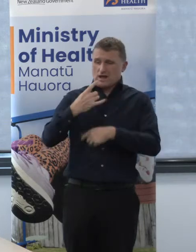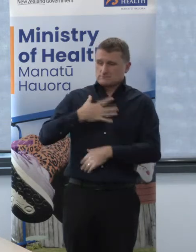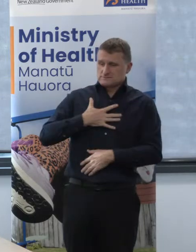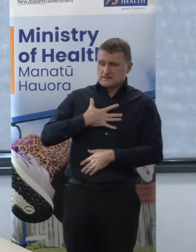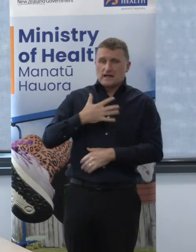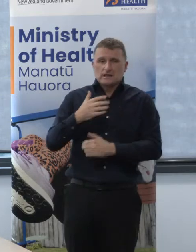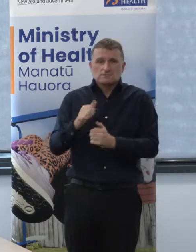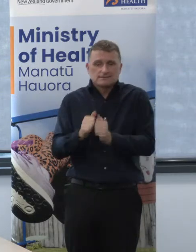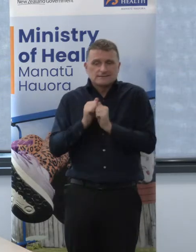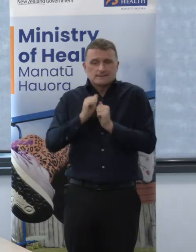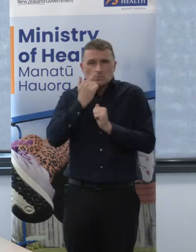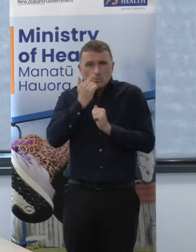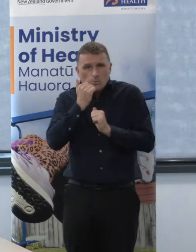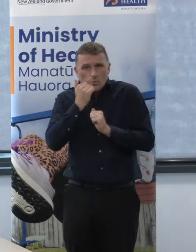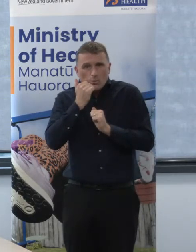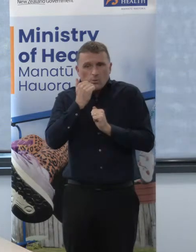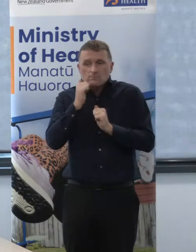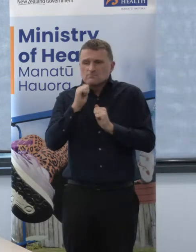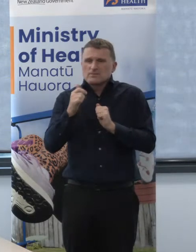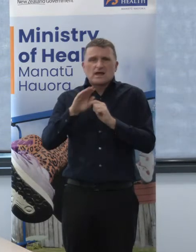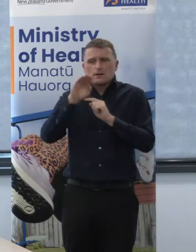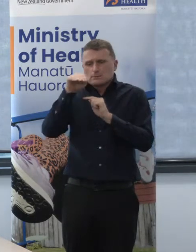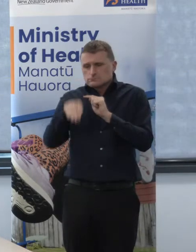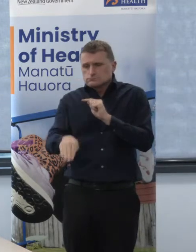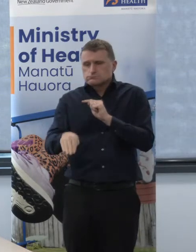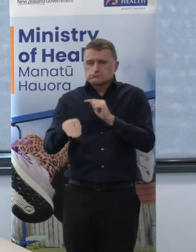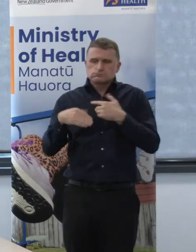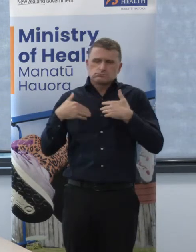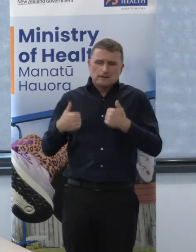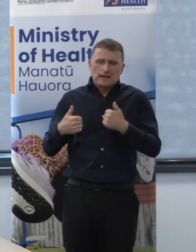It is important really just to be staying at home, looking after yourself, keeping warm, and if there is a deterioratio,